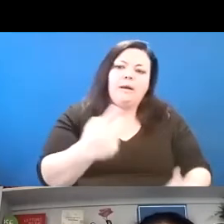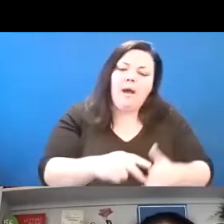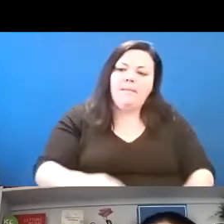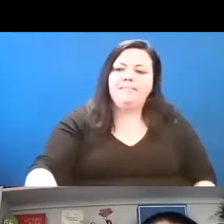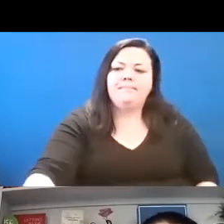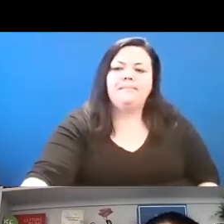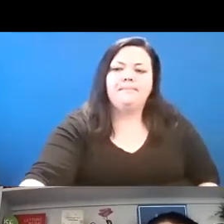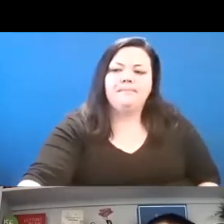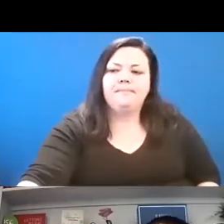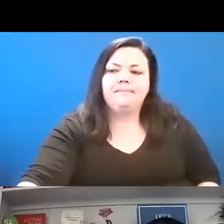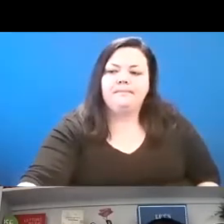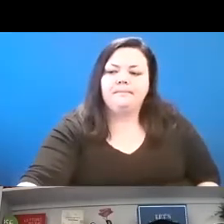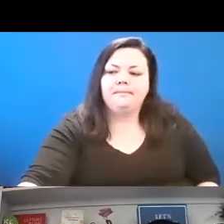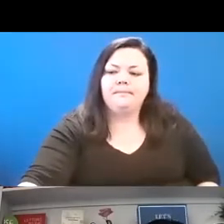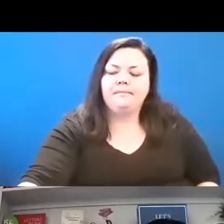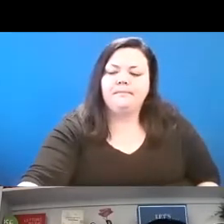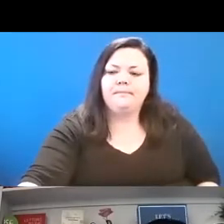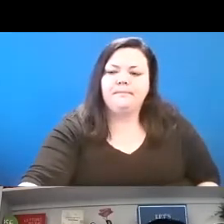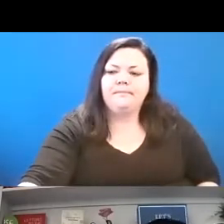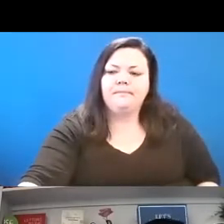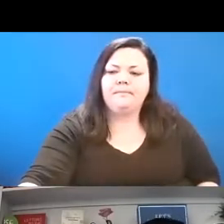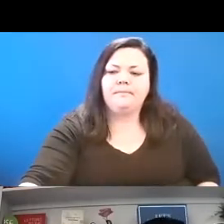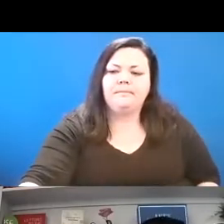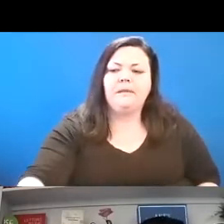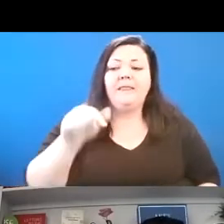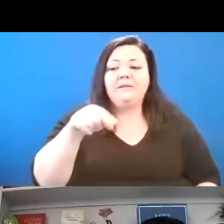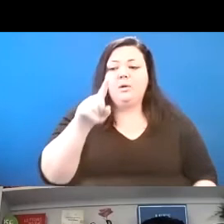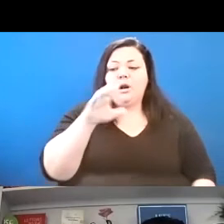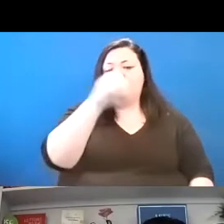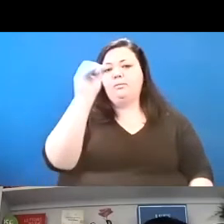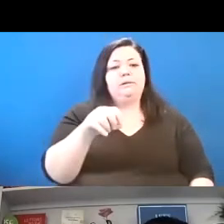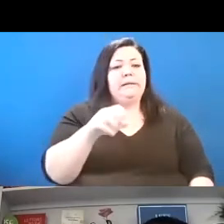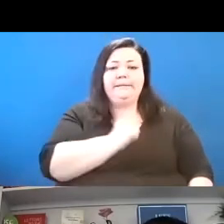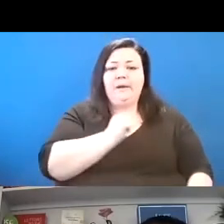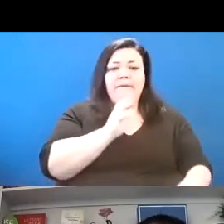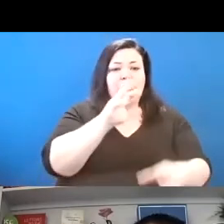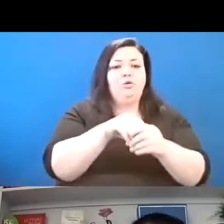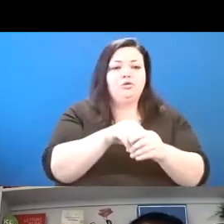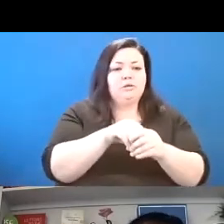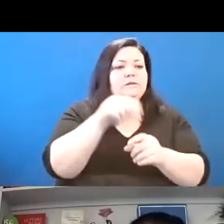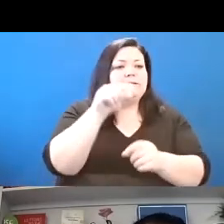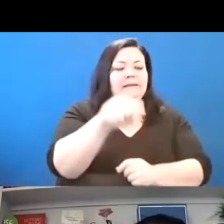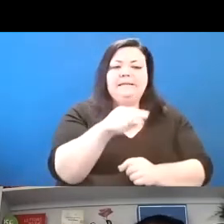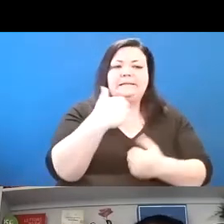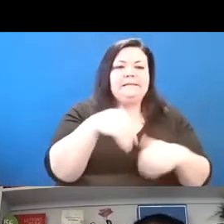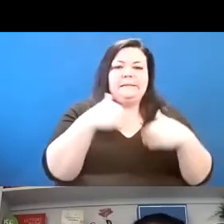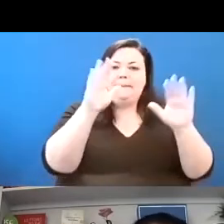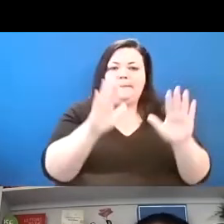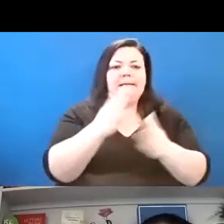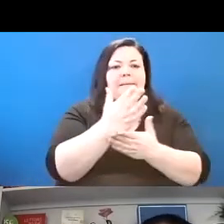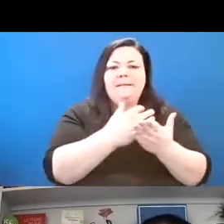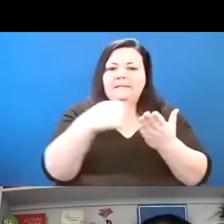this one is 100 in self-insertion um this is an amazing piece if y'all haven't seen it